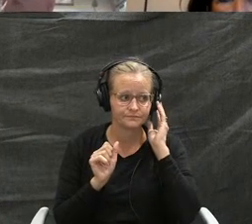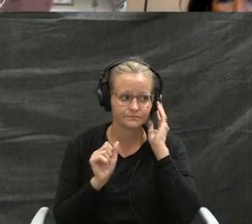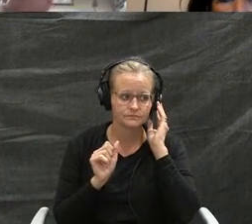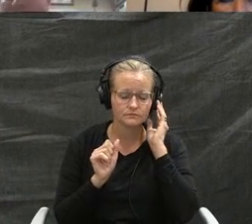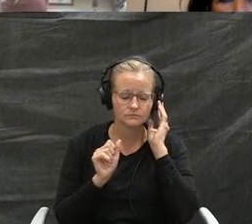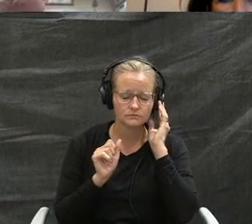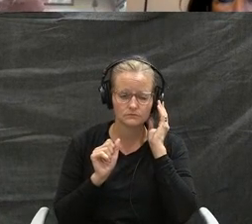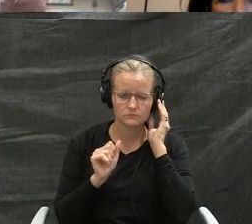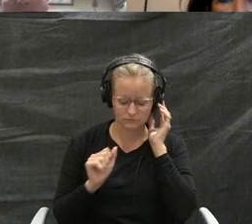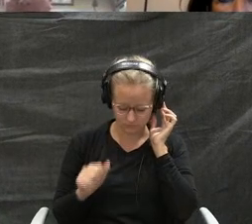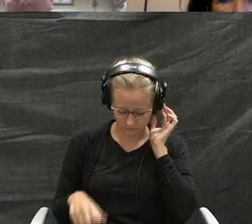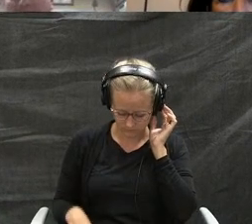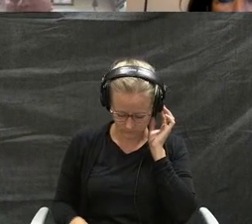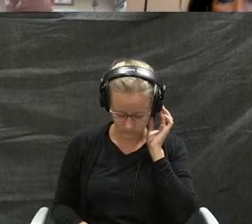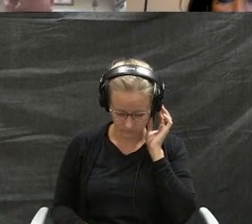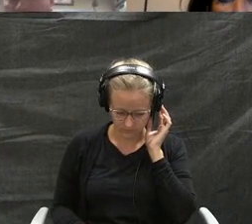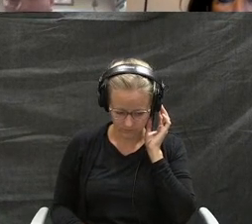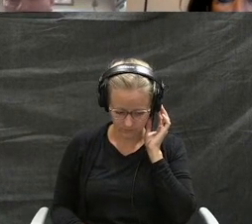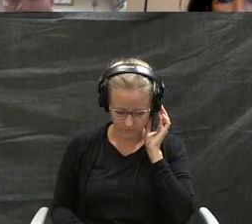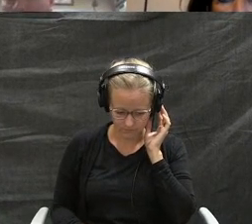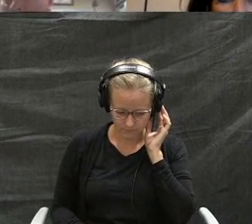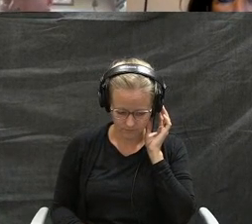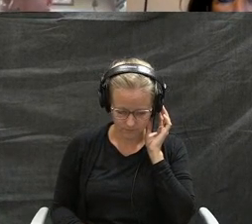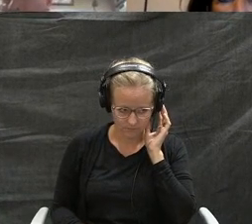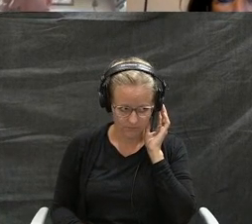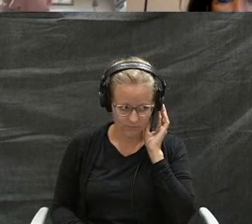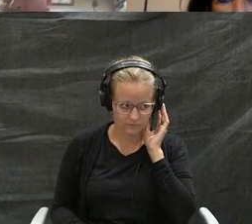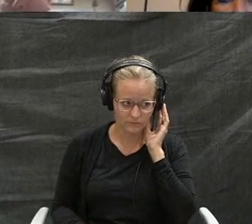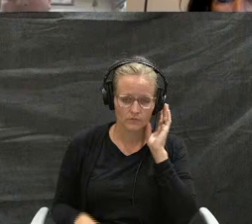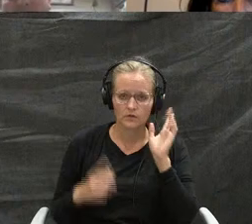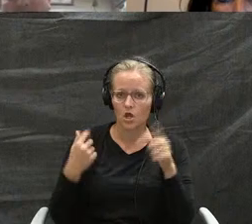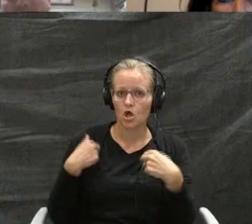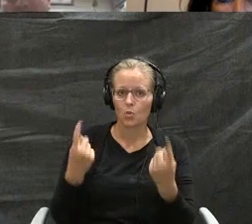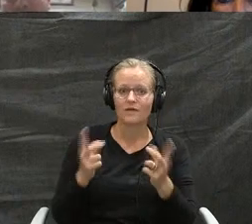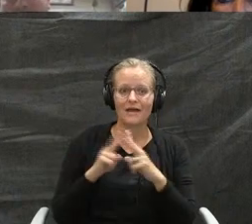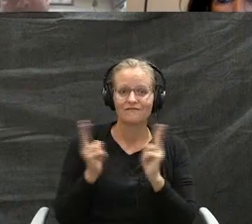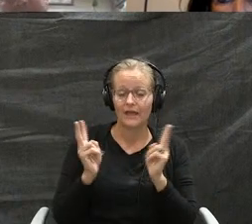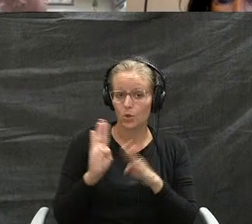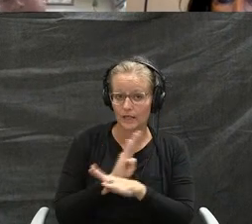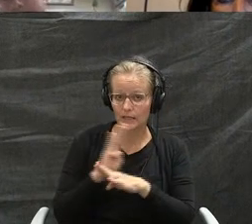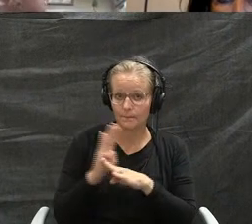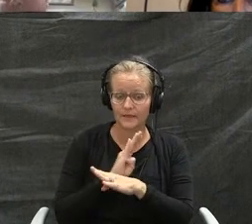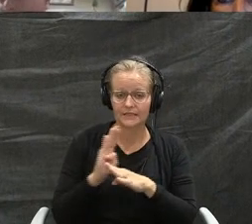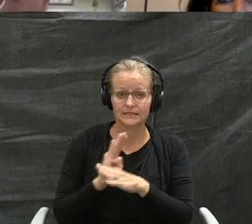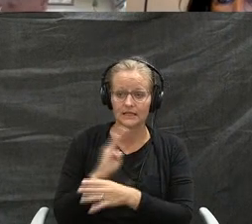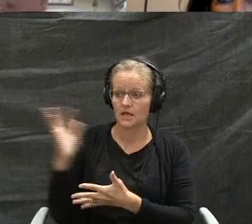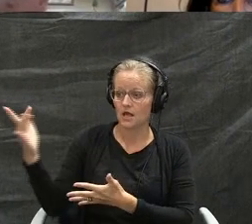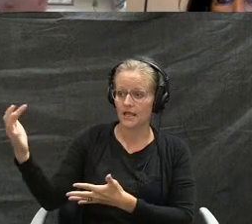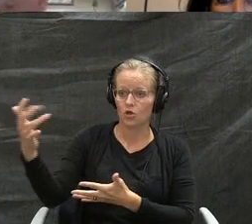members of the board we've been. Very busy, uh, accumulating a lot of personal protective